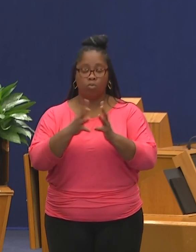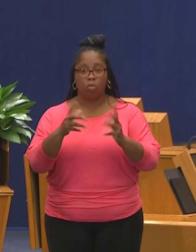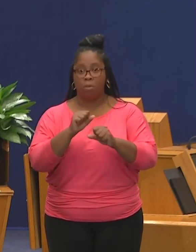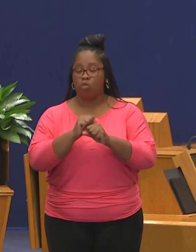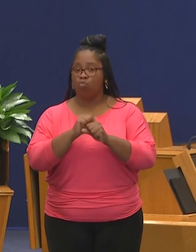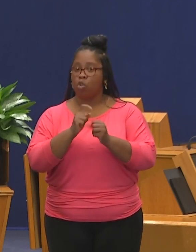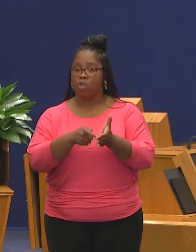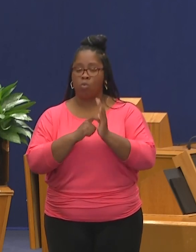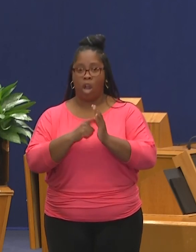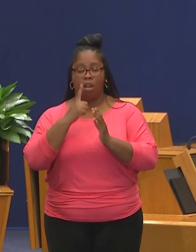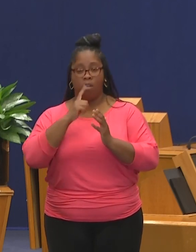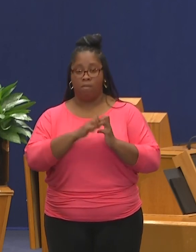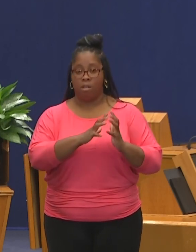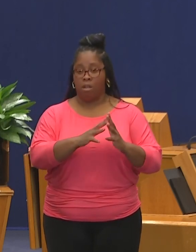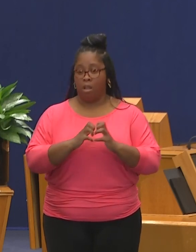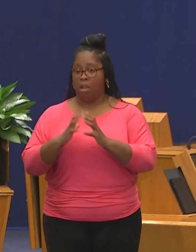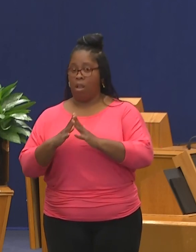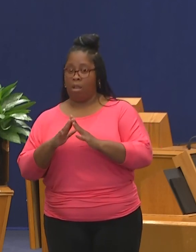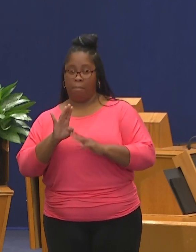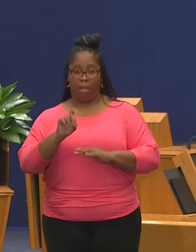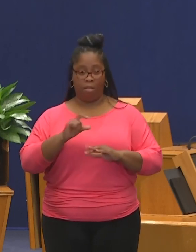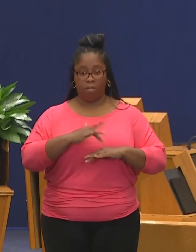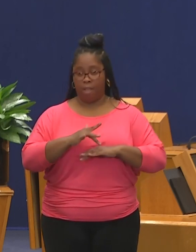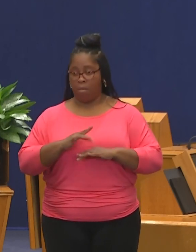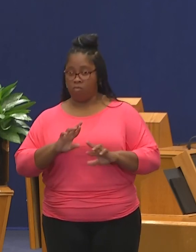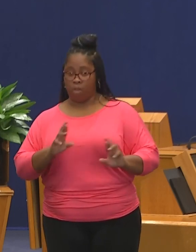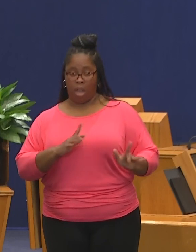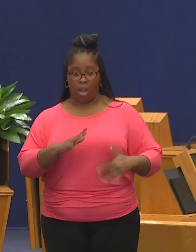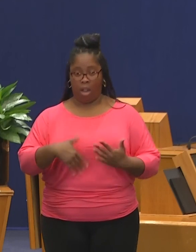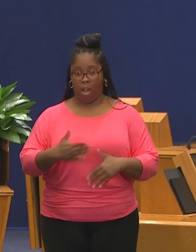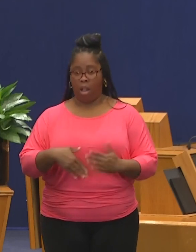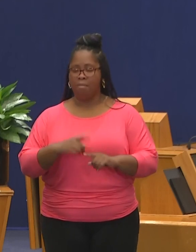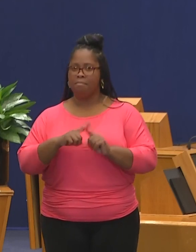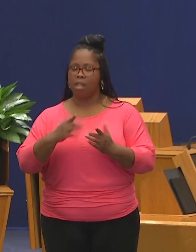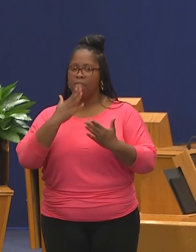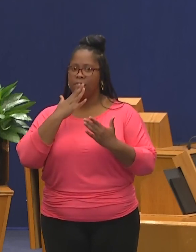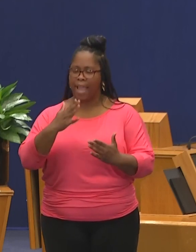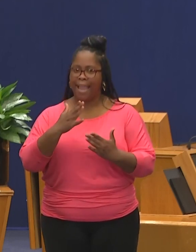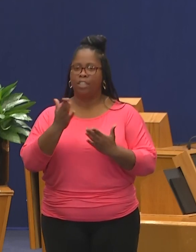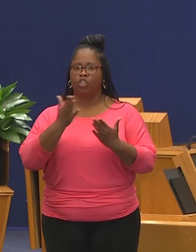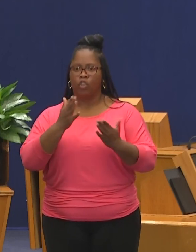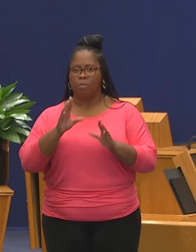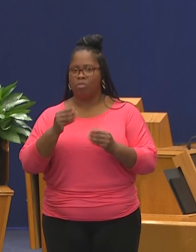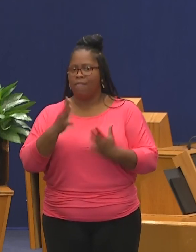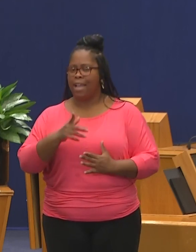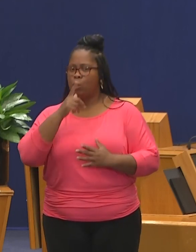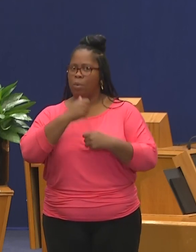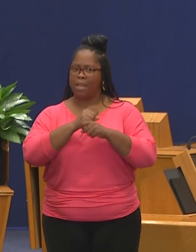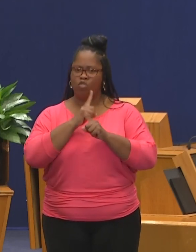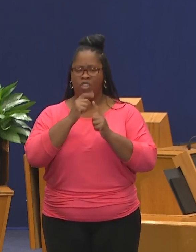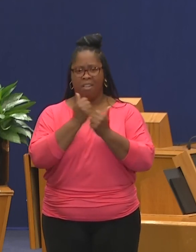THE AMOUNT OF WORK THAT'S BEEN DONE TO NOT ONLY GET THESE BEDS UP AND RUNNING BUT THANK OUR SERVICE PROVIDER COMMUNITY WHO